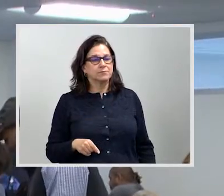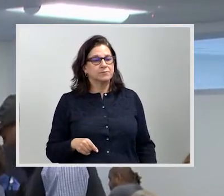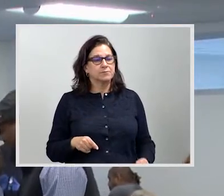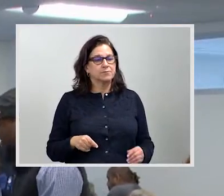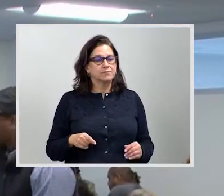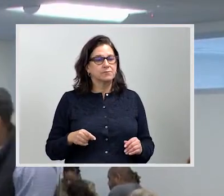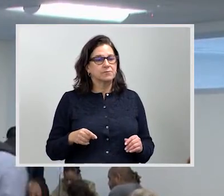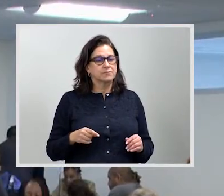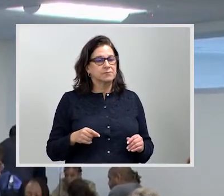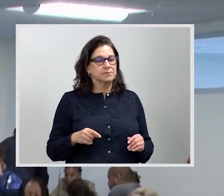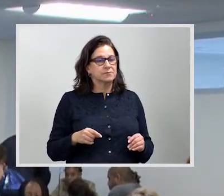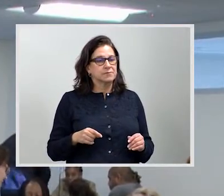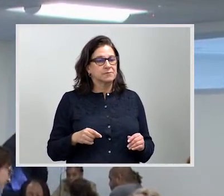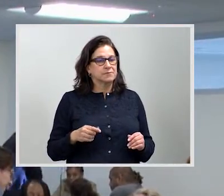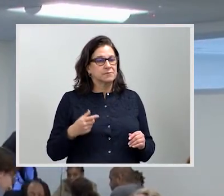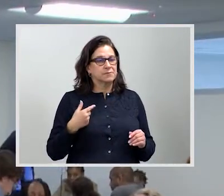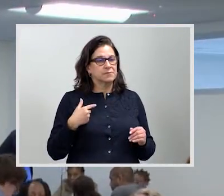WE'RE AT $120 NOW.